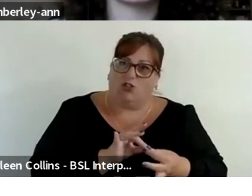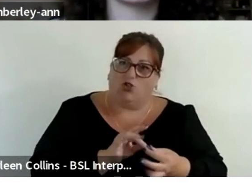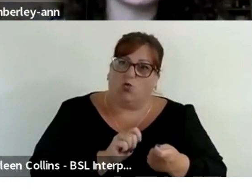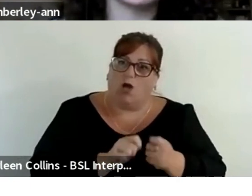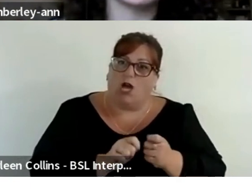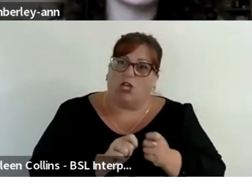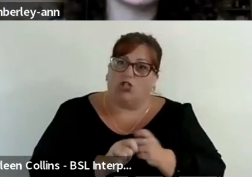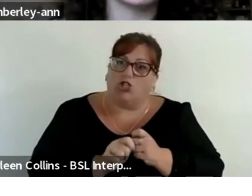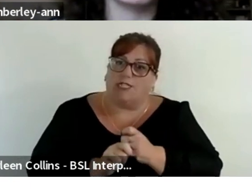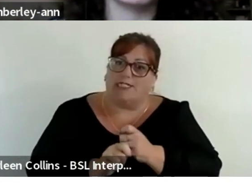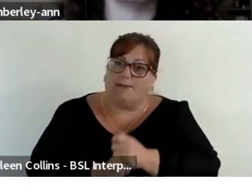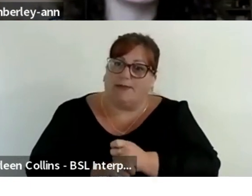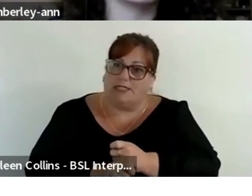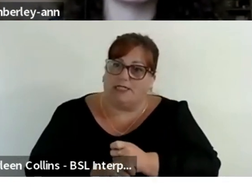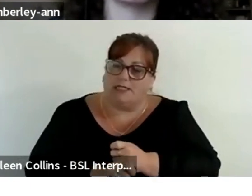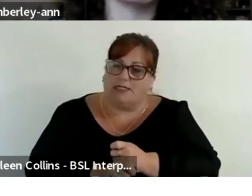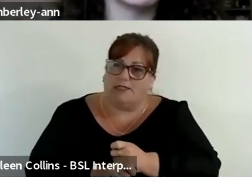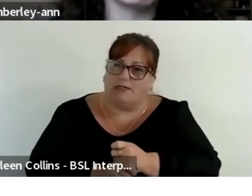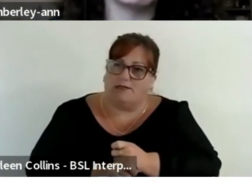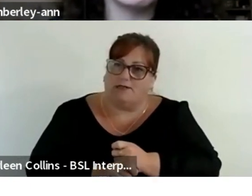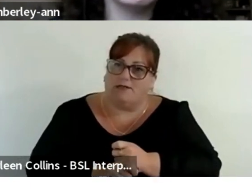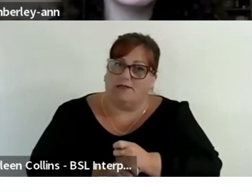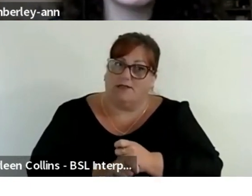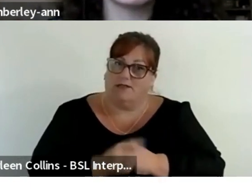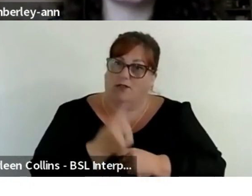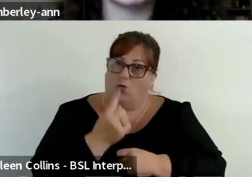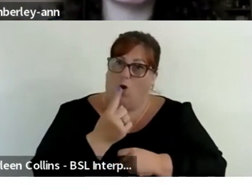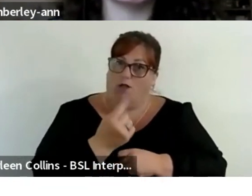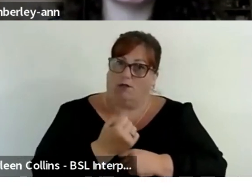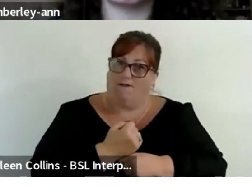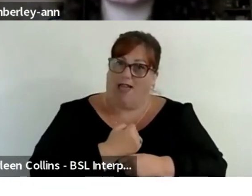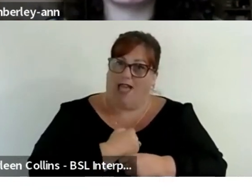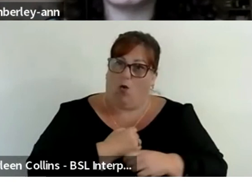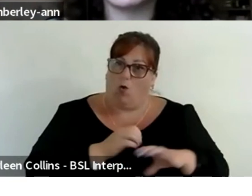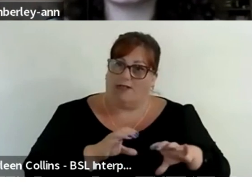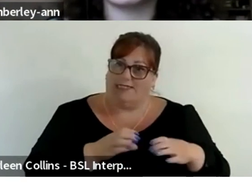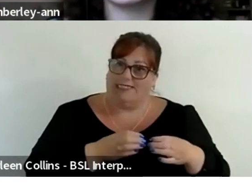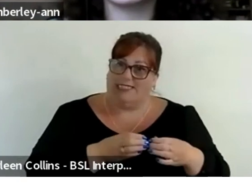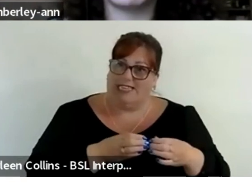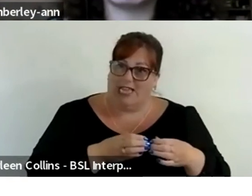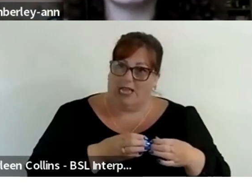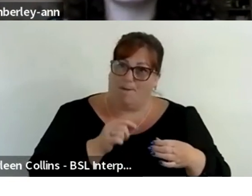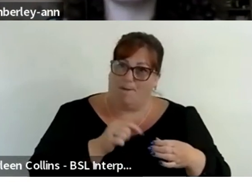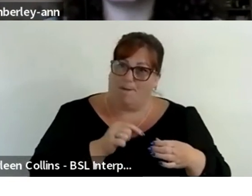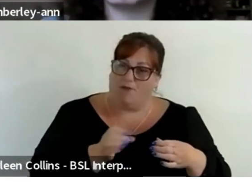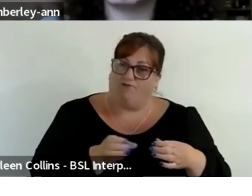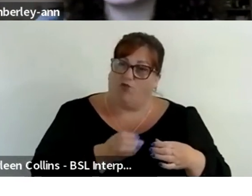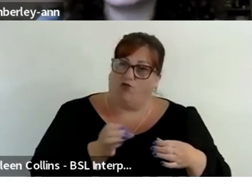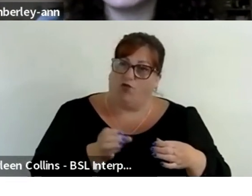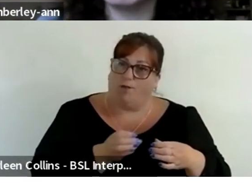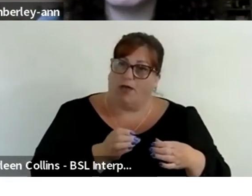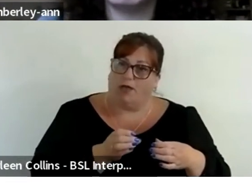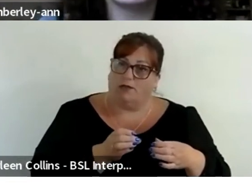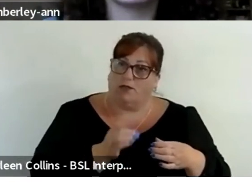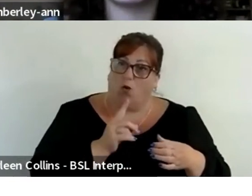We have a team in recruitment who will talk to candidates one-on-one about the impact they experience and what personally helps them.